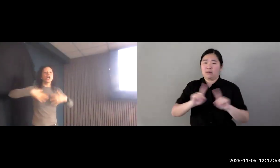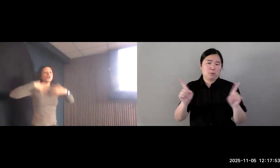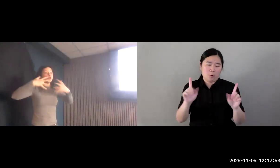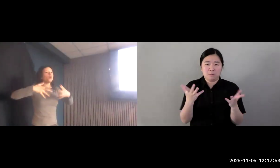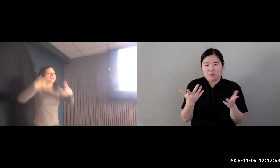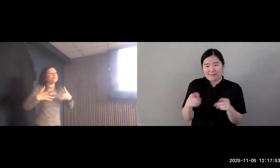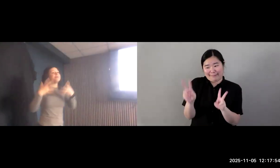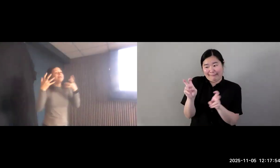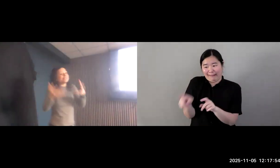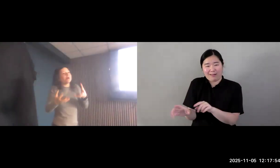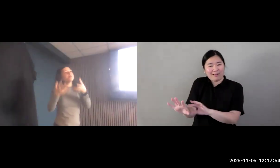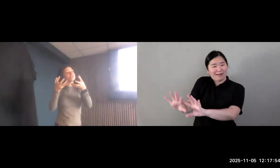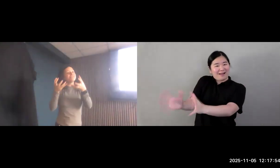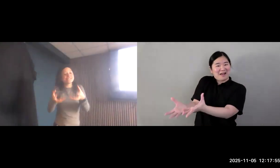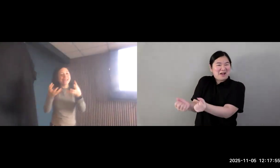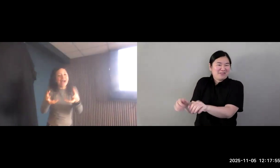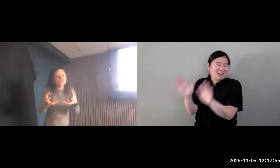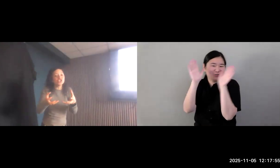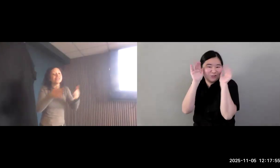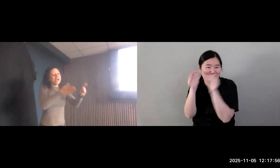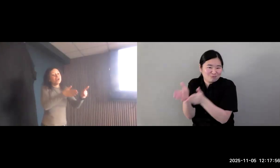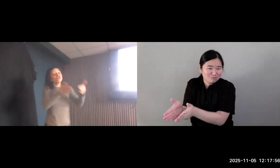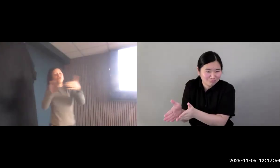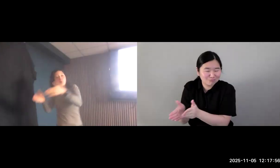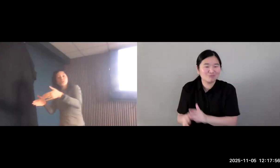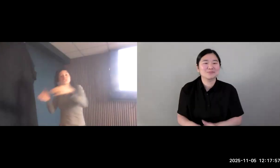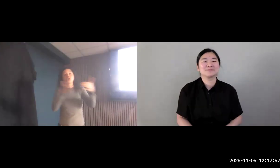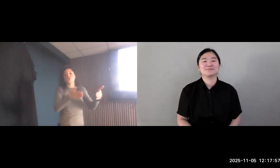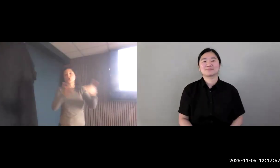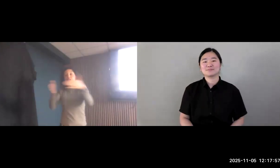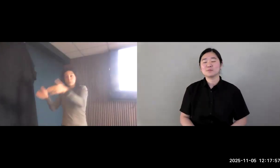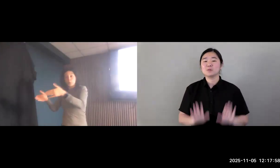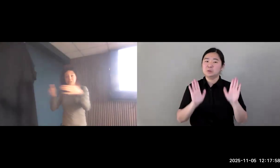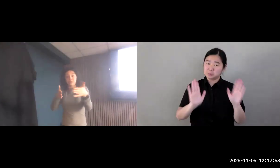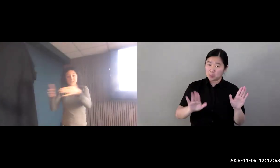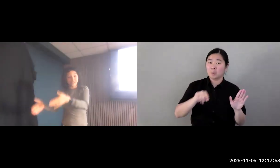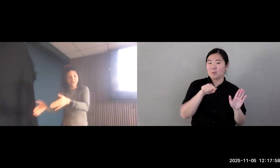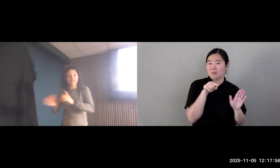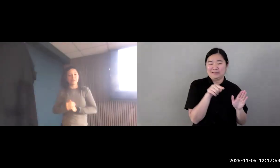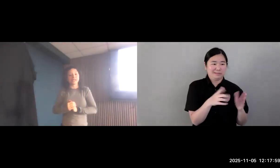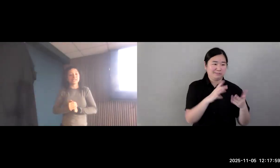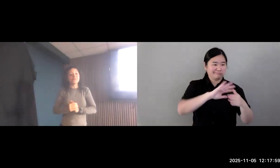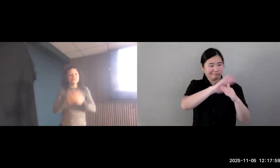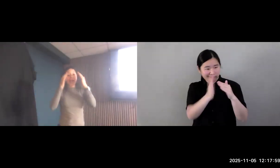those can be examples of indexing actions if pointed to a certain point in the signing space.